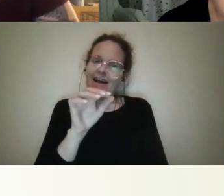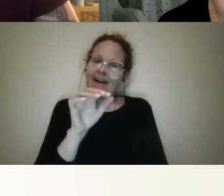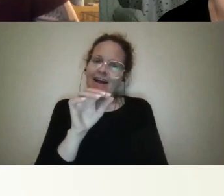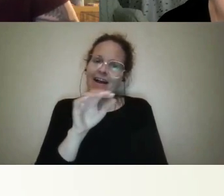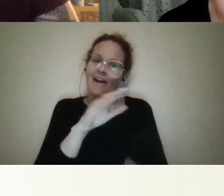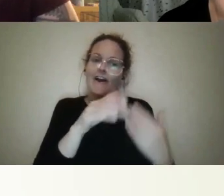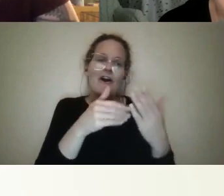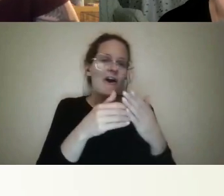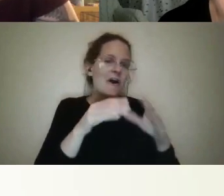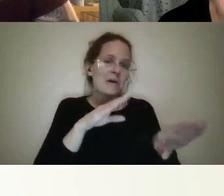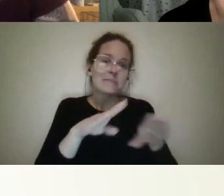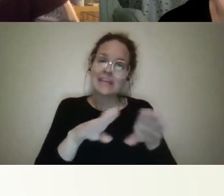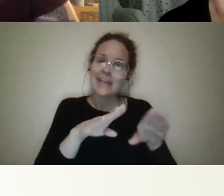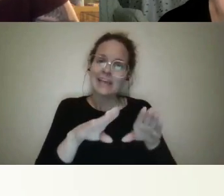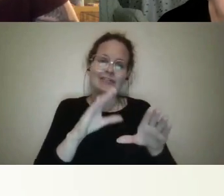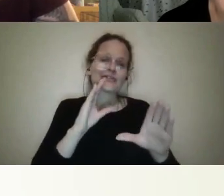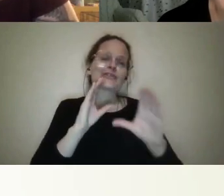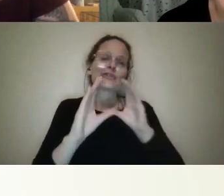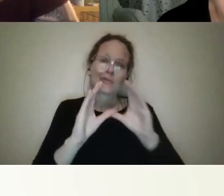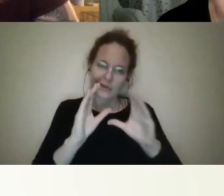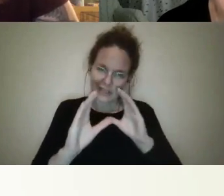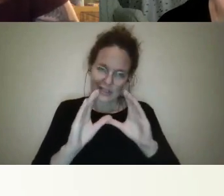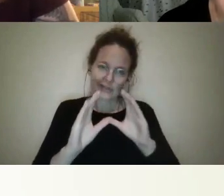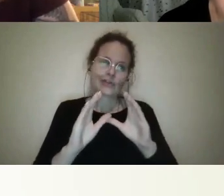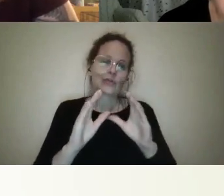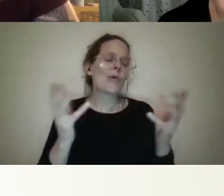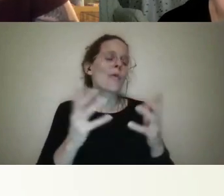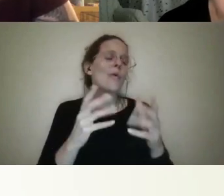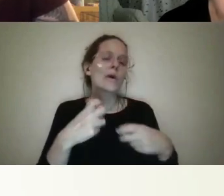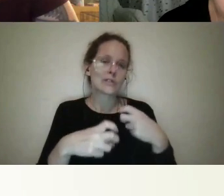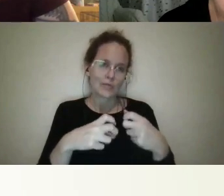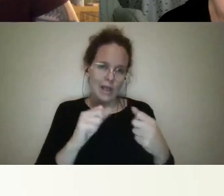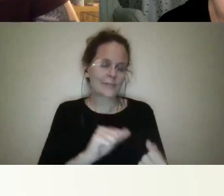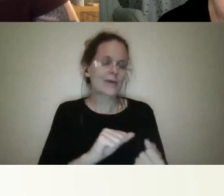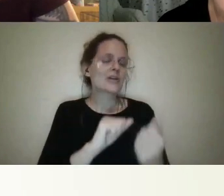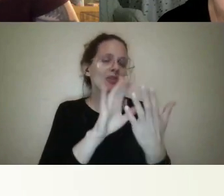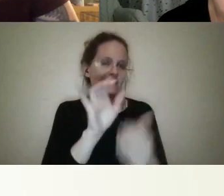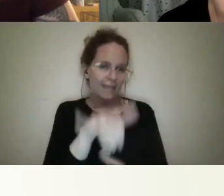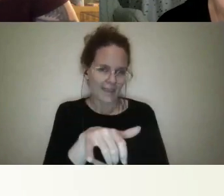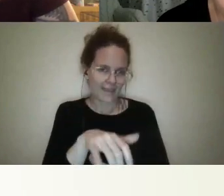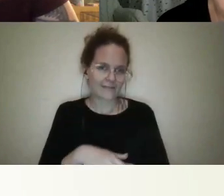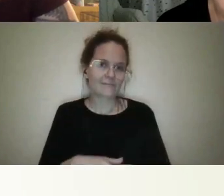is communication, let's get to the root of what the issue is and address that rather than just